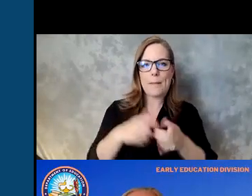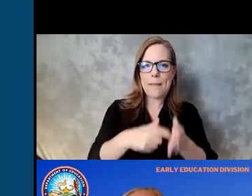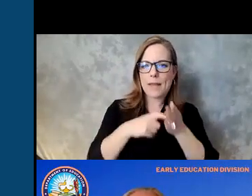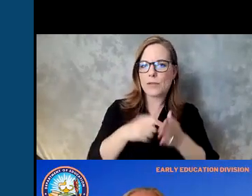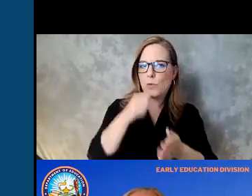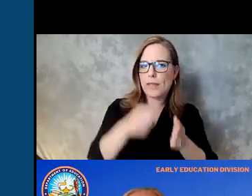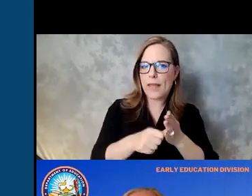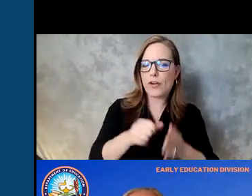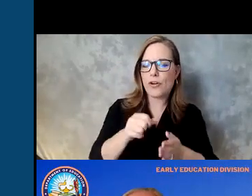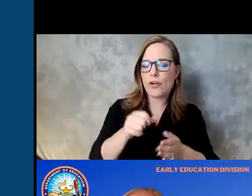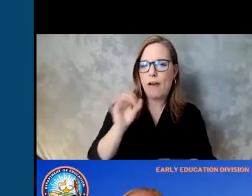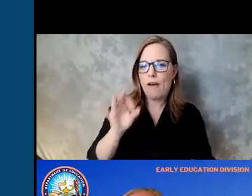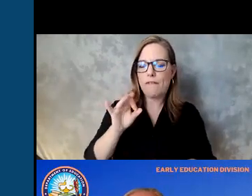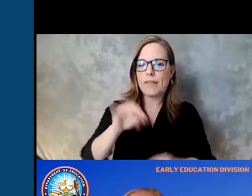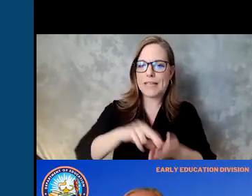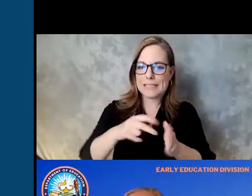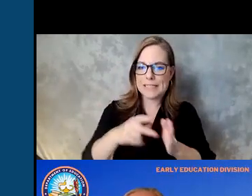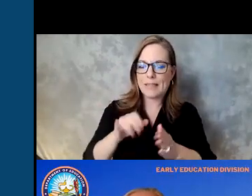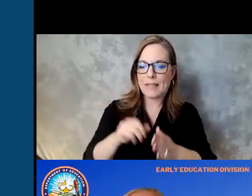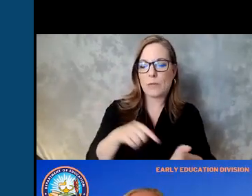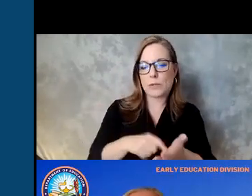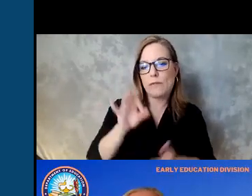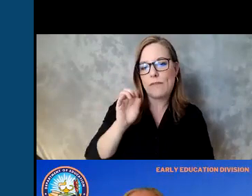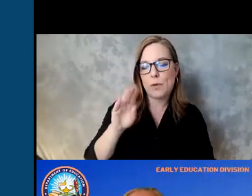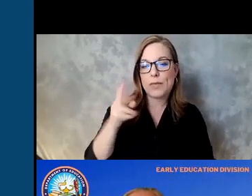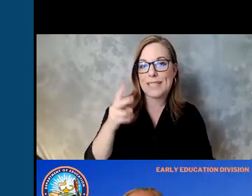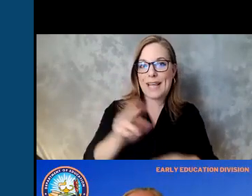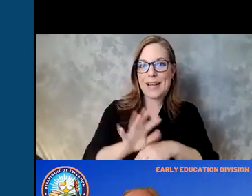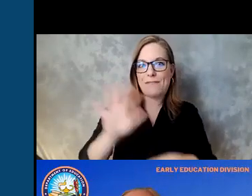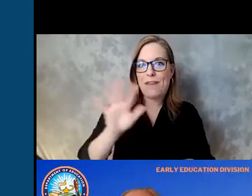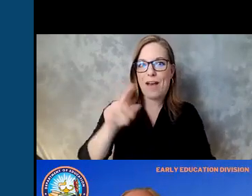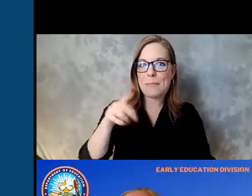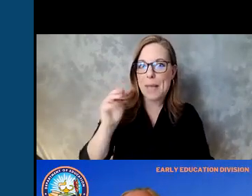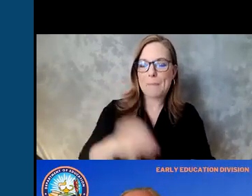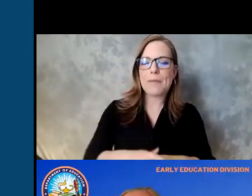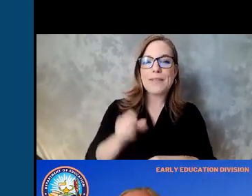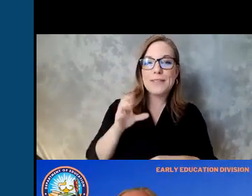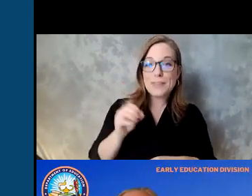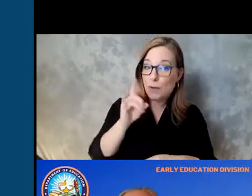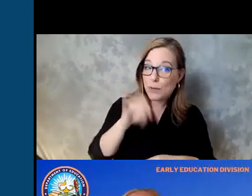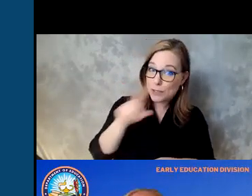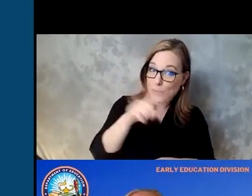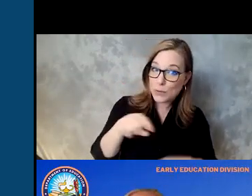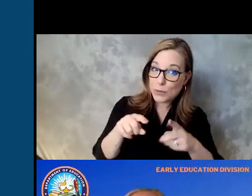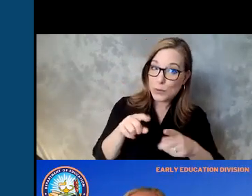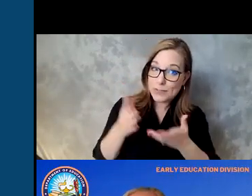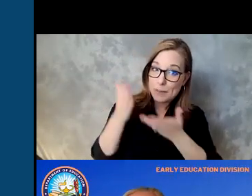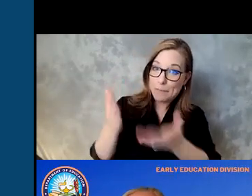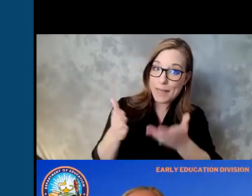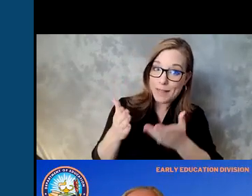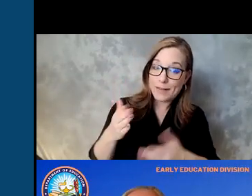February 2 at 5:00 p.m. So did you or an LEA you know submit an eligible letter of intent